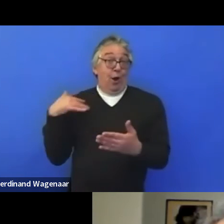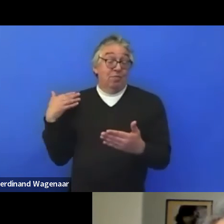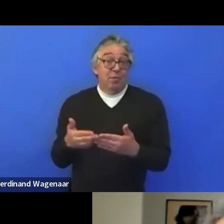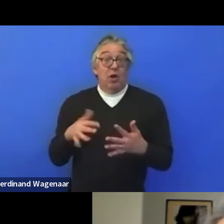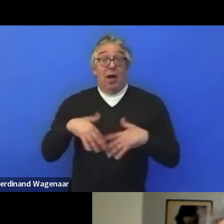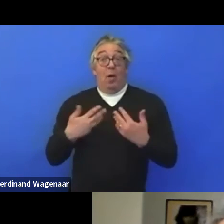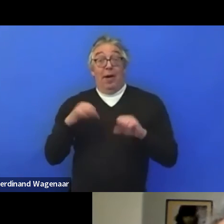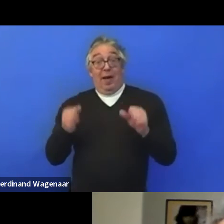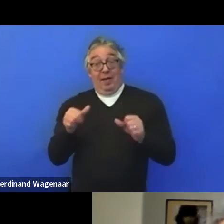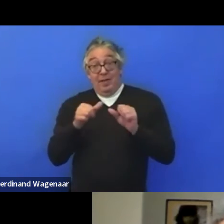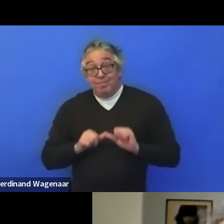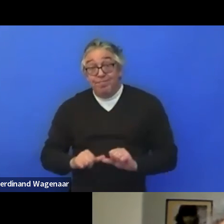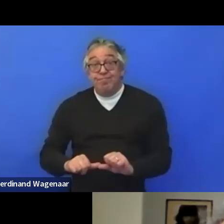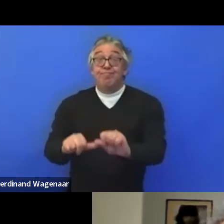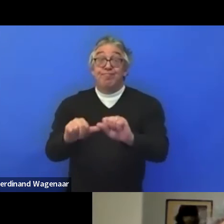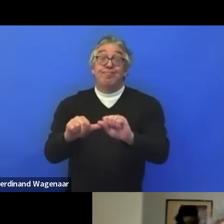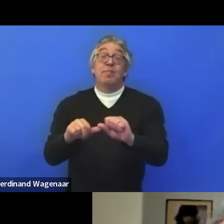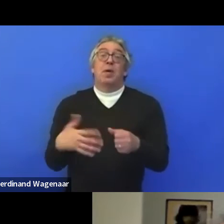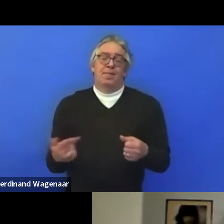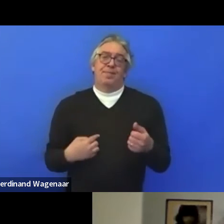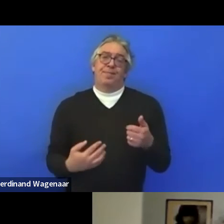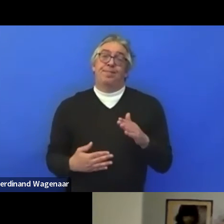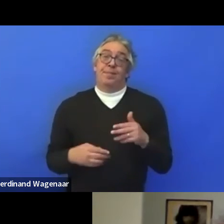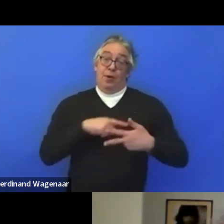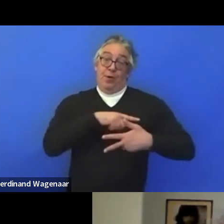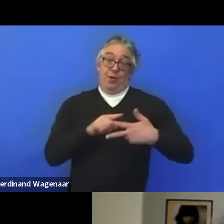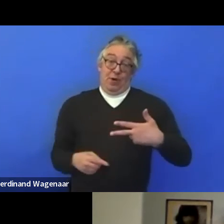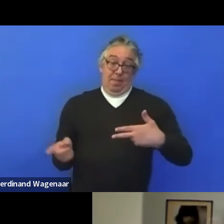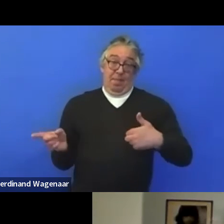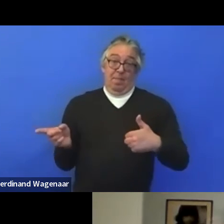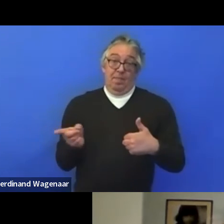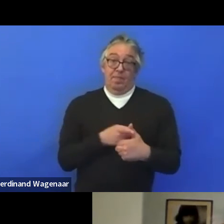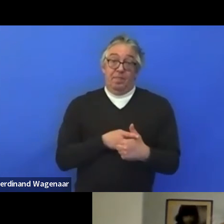Really looking at the stakeholder map in the country.